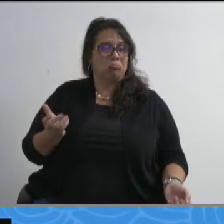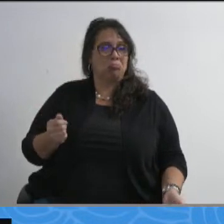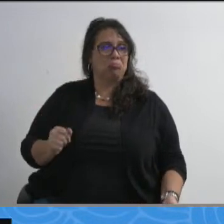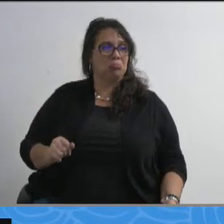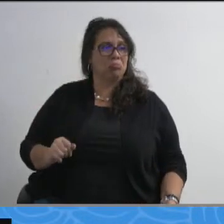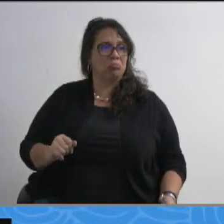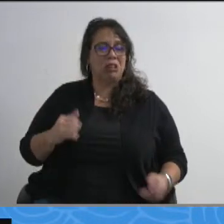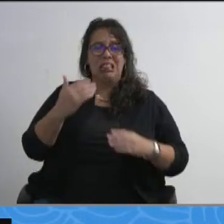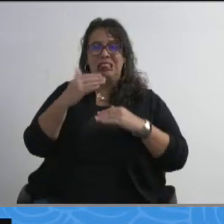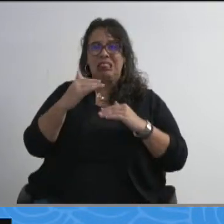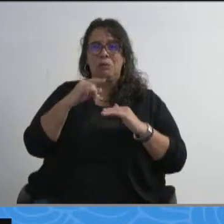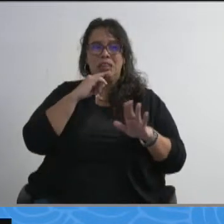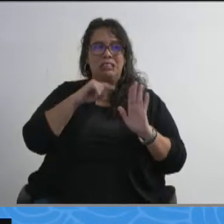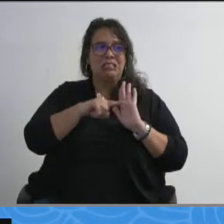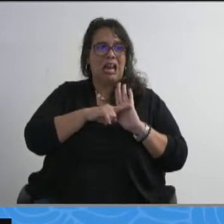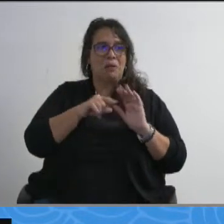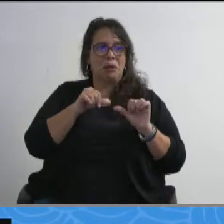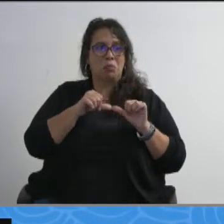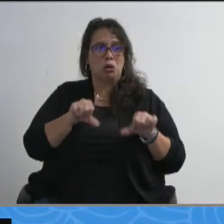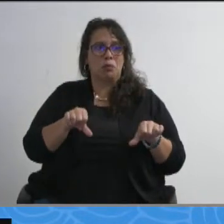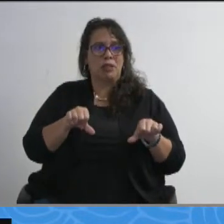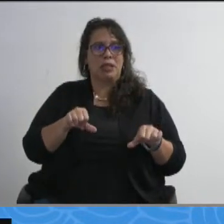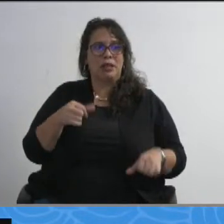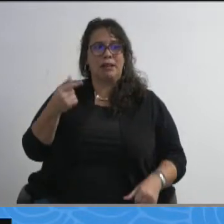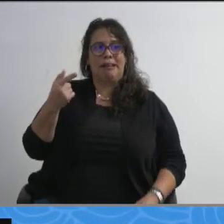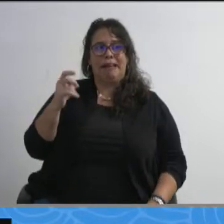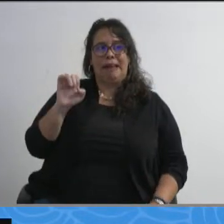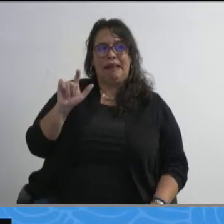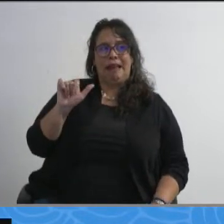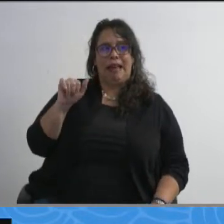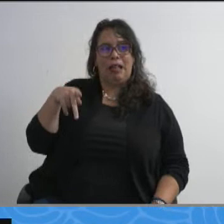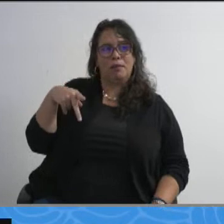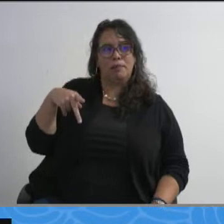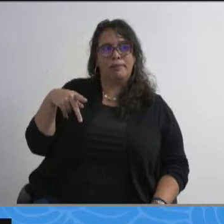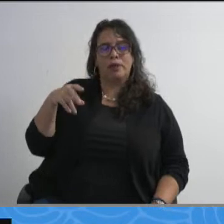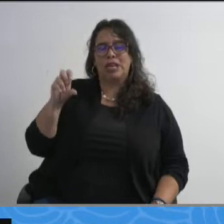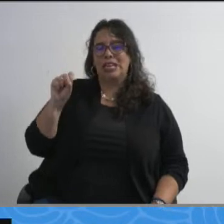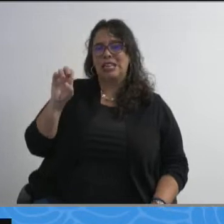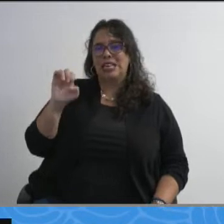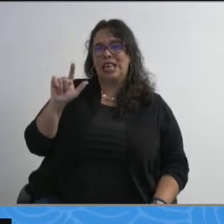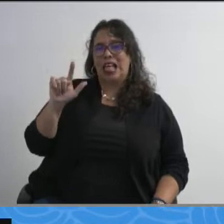Limited assignment permits, which are called GELAP or SELAP.